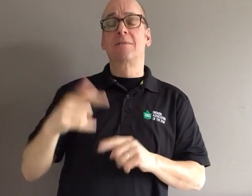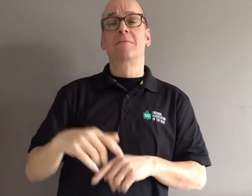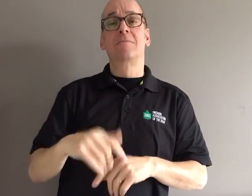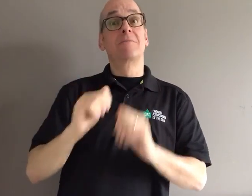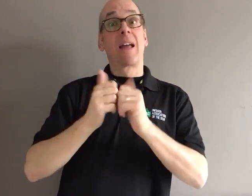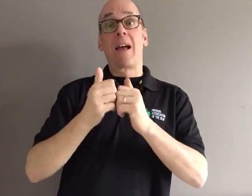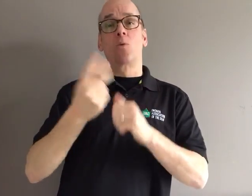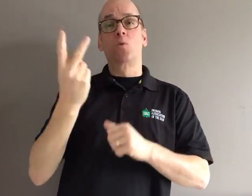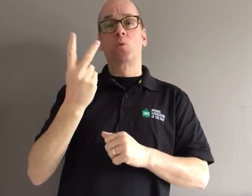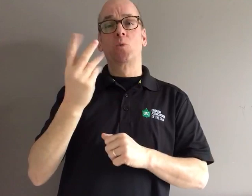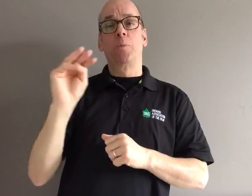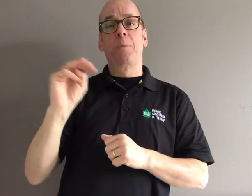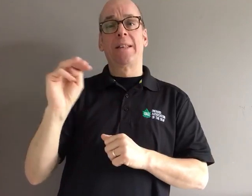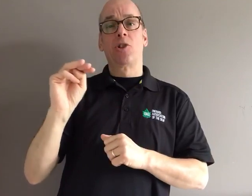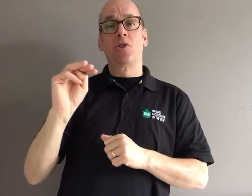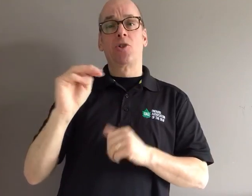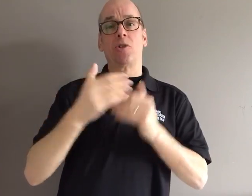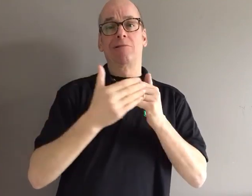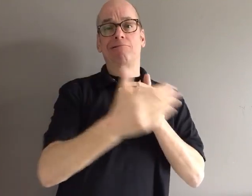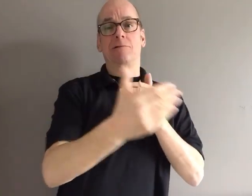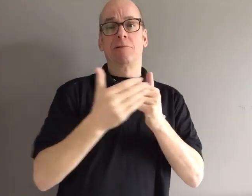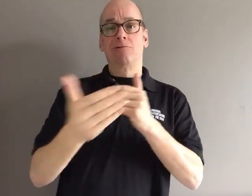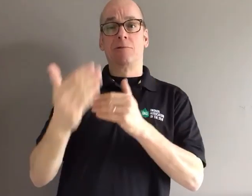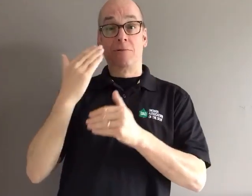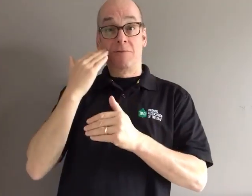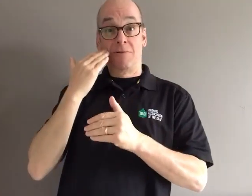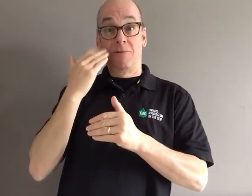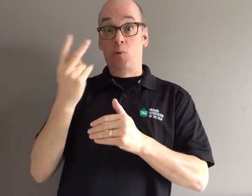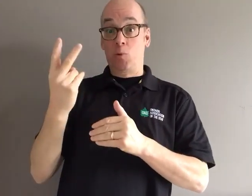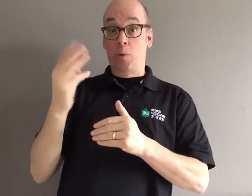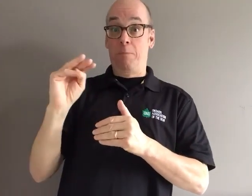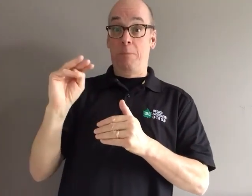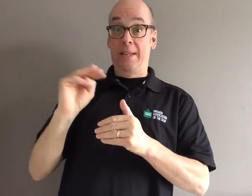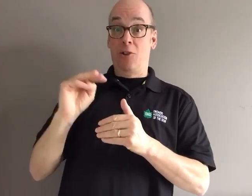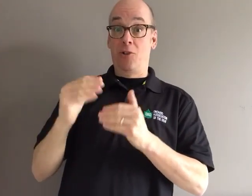we need to stay two metres away from each other.